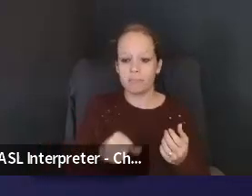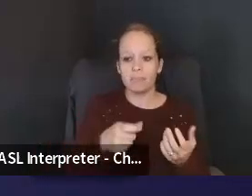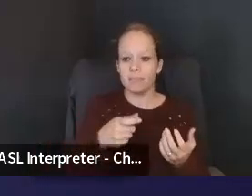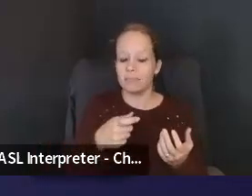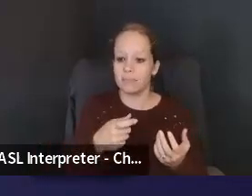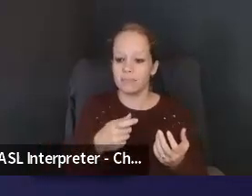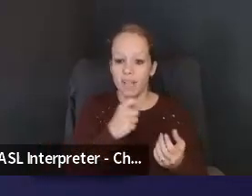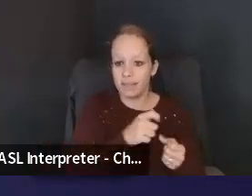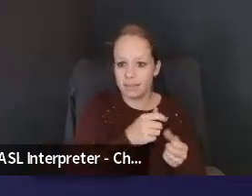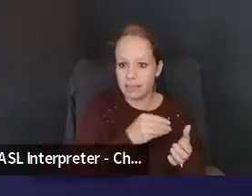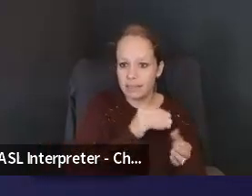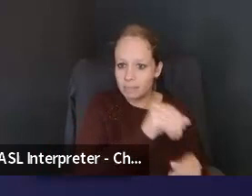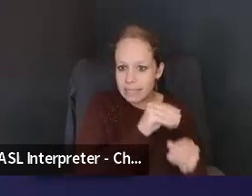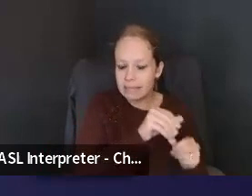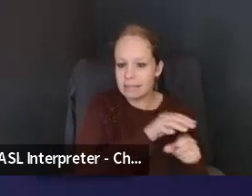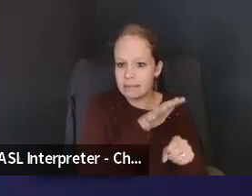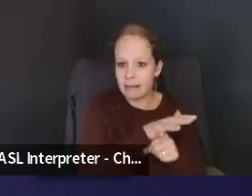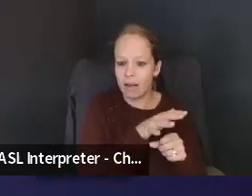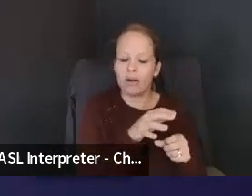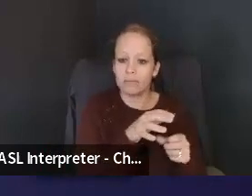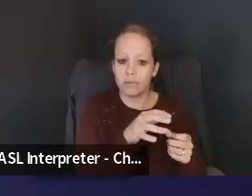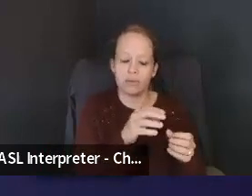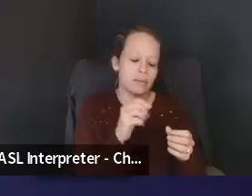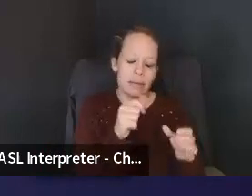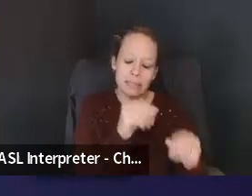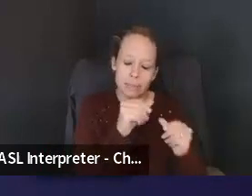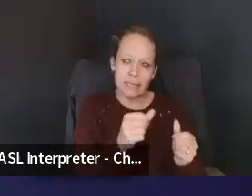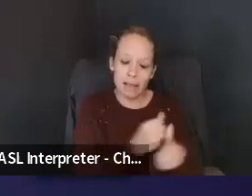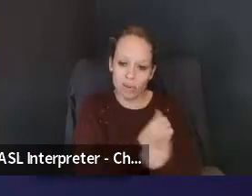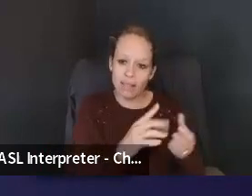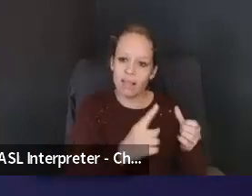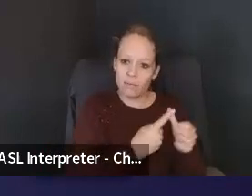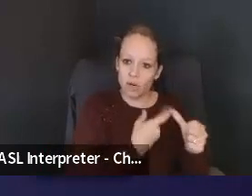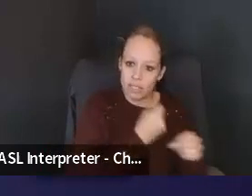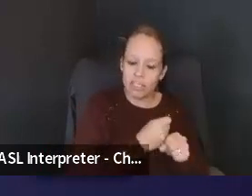if you have to do a little bit more travel in the next year you can make up for that. But, yeah. Dr.